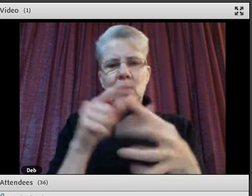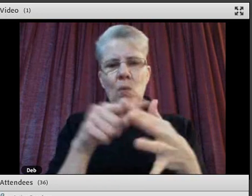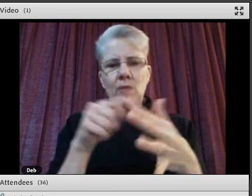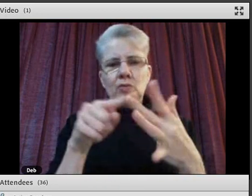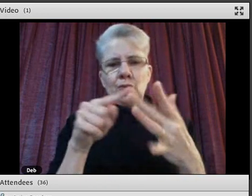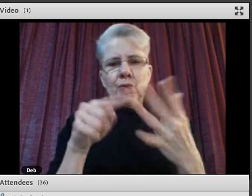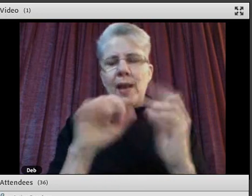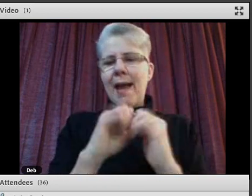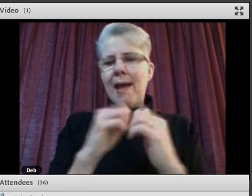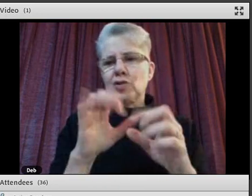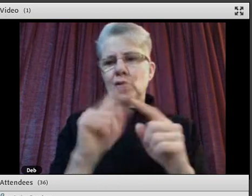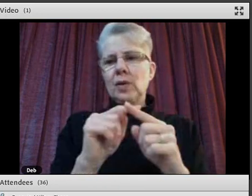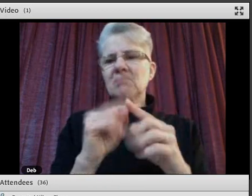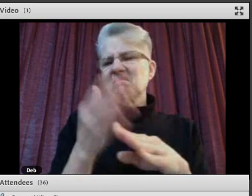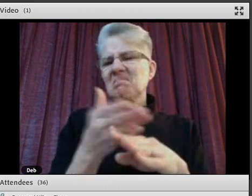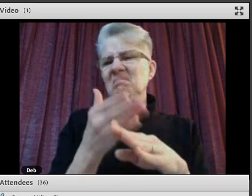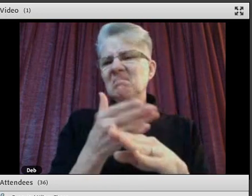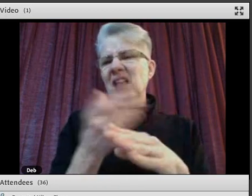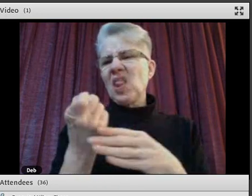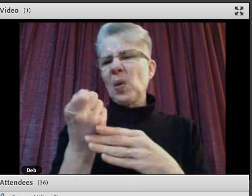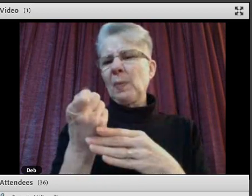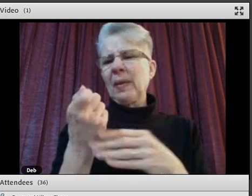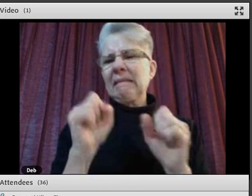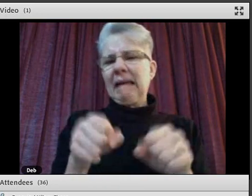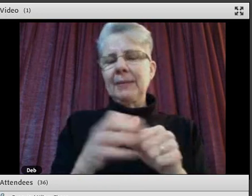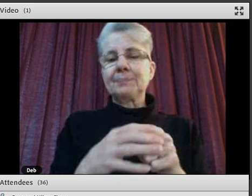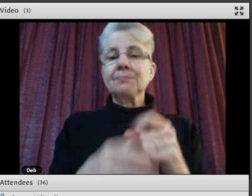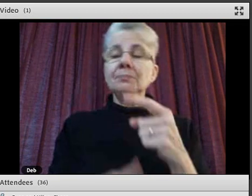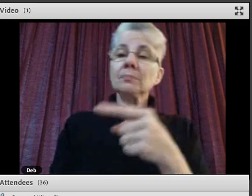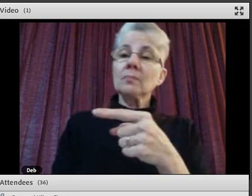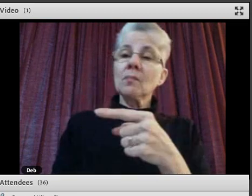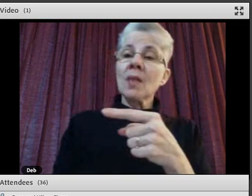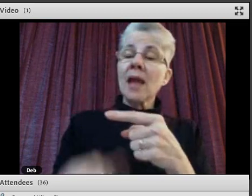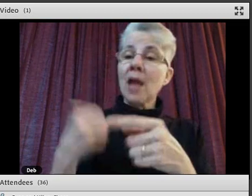you can spruce it up a little bit. Here's another intermediate one.